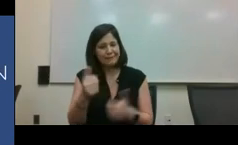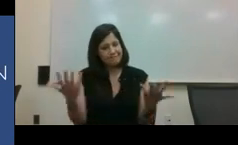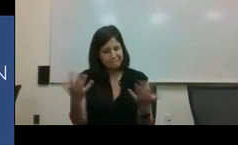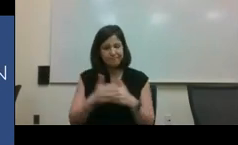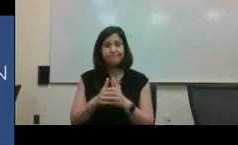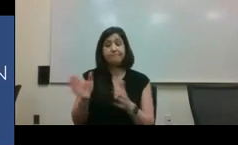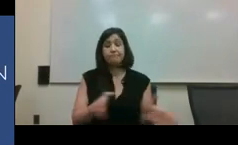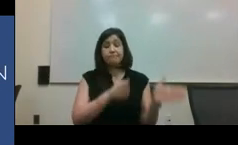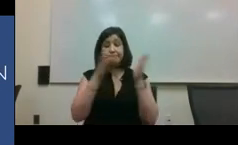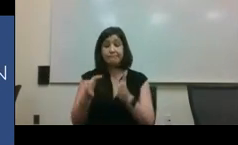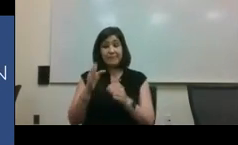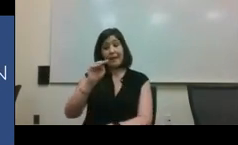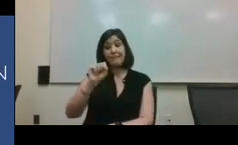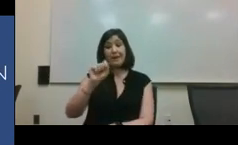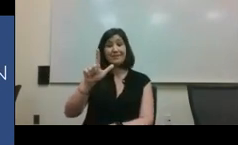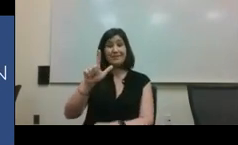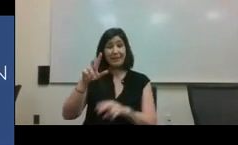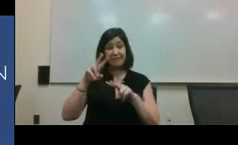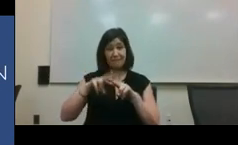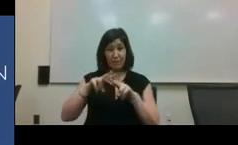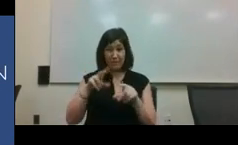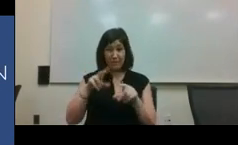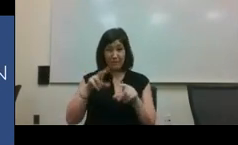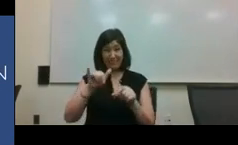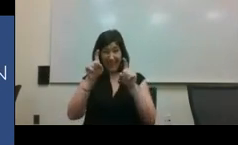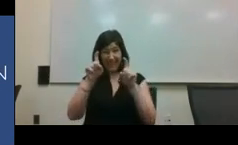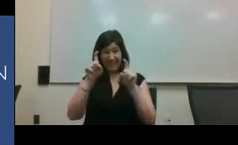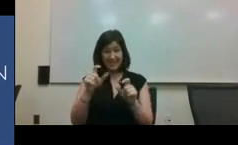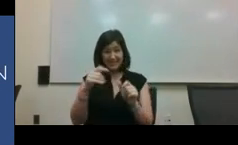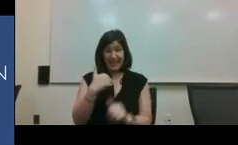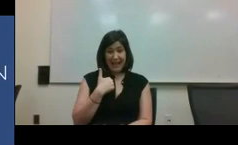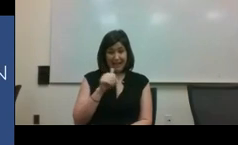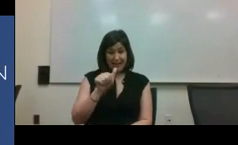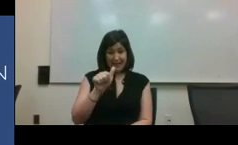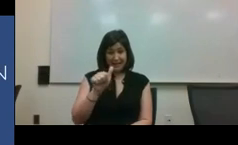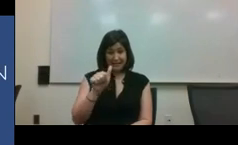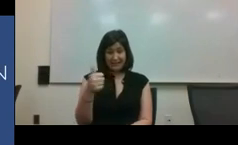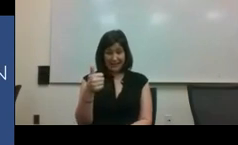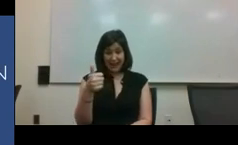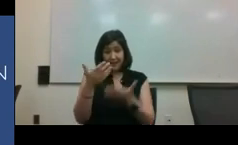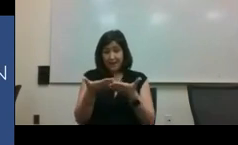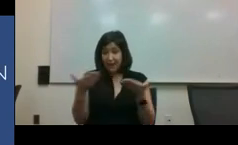And then the MSL vocabulary test was where they had 10 students, 10 items.